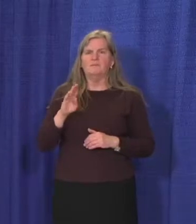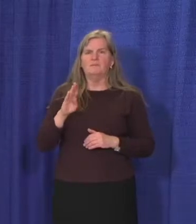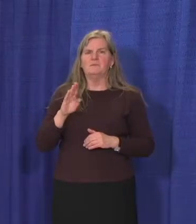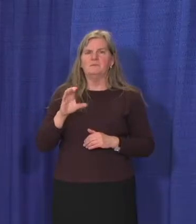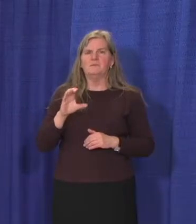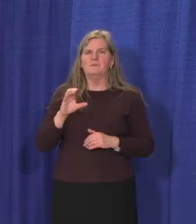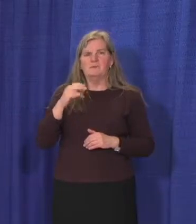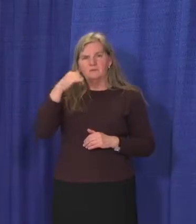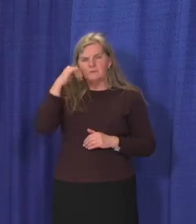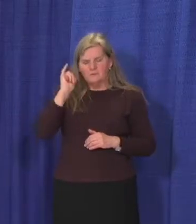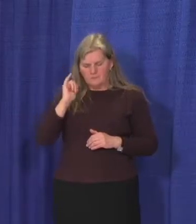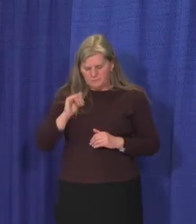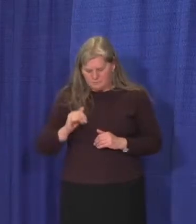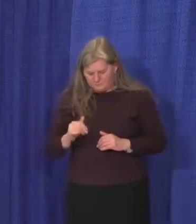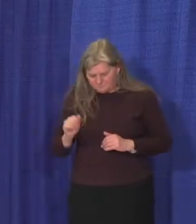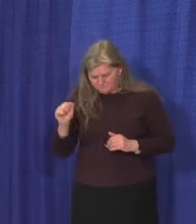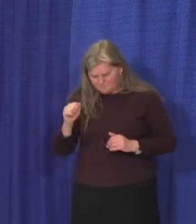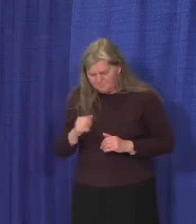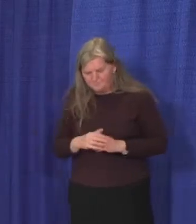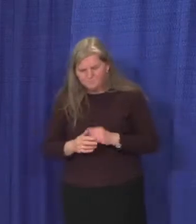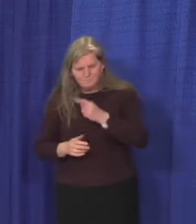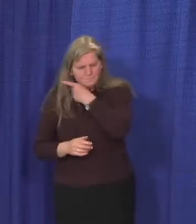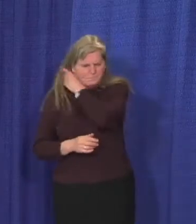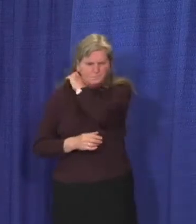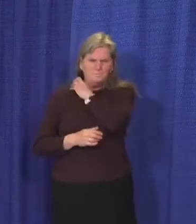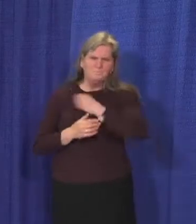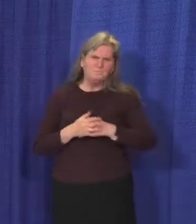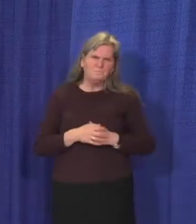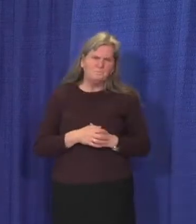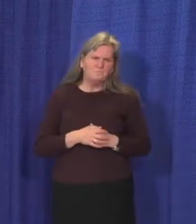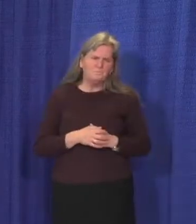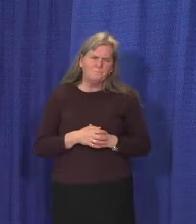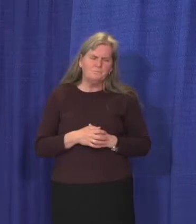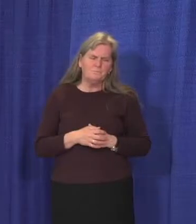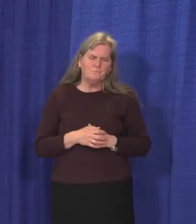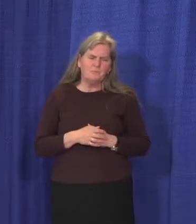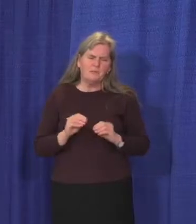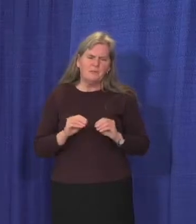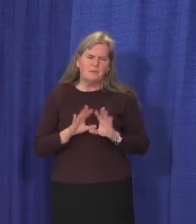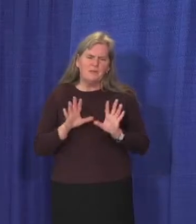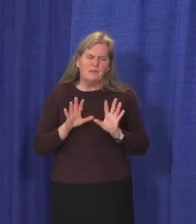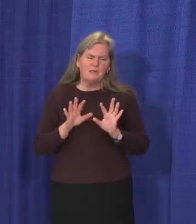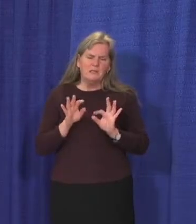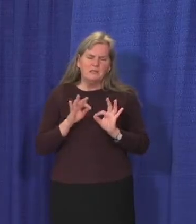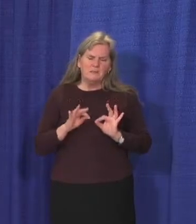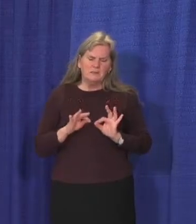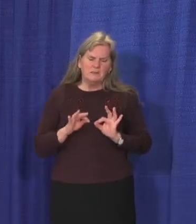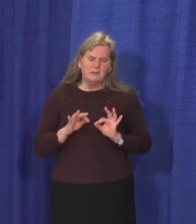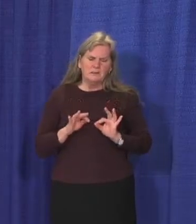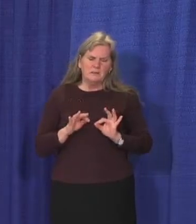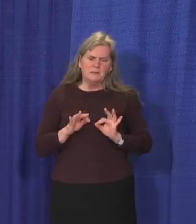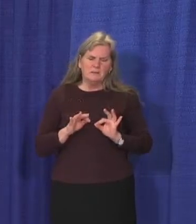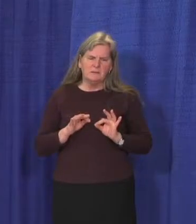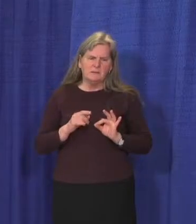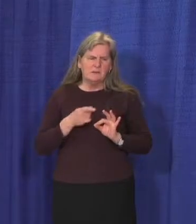Philippe from CBC Yukon. Reporter: Could you town me more about the process of